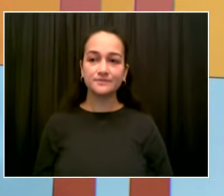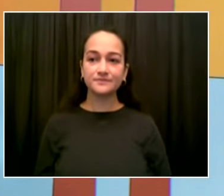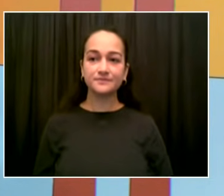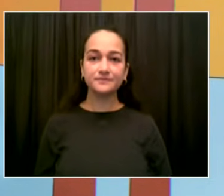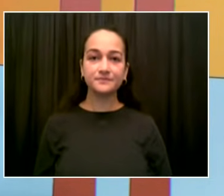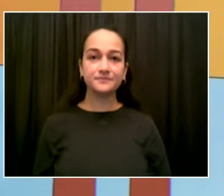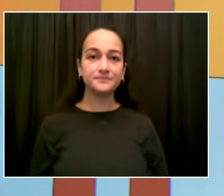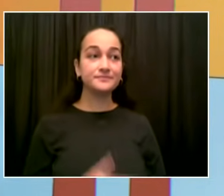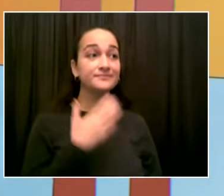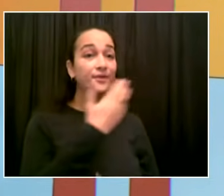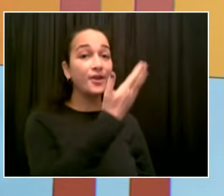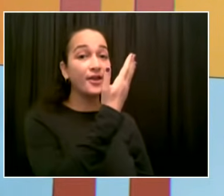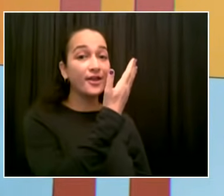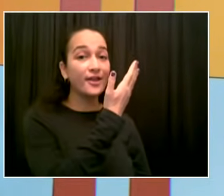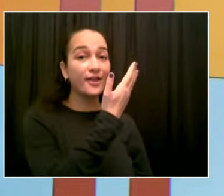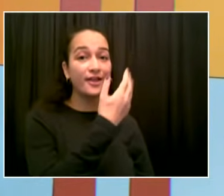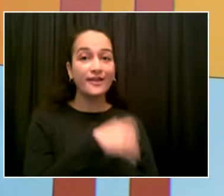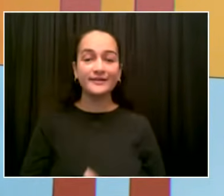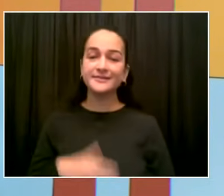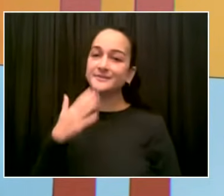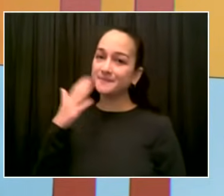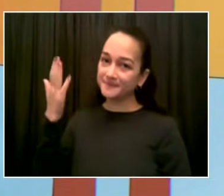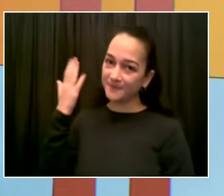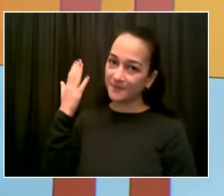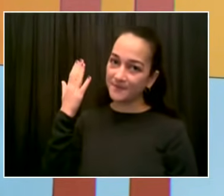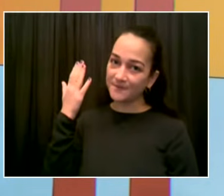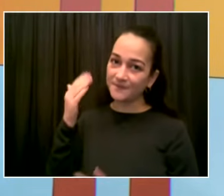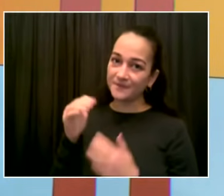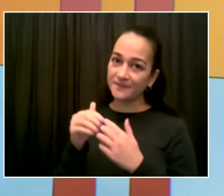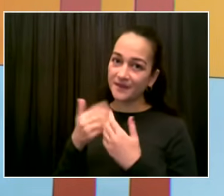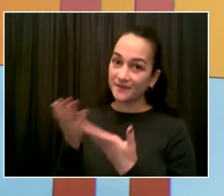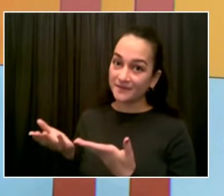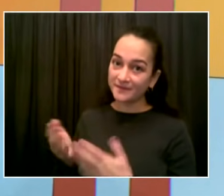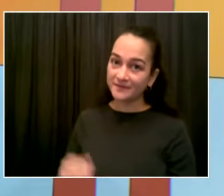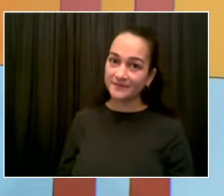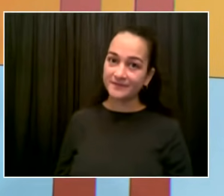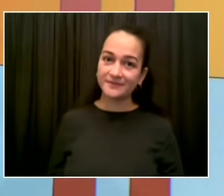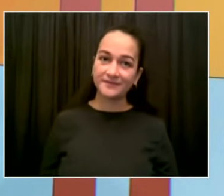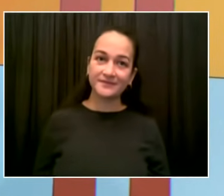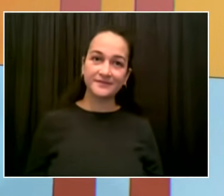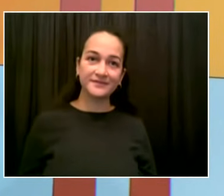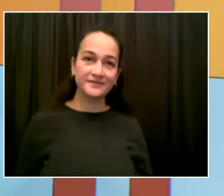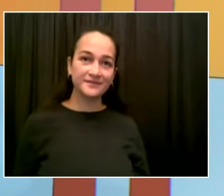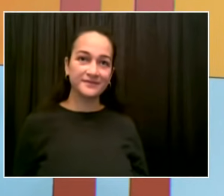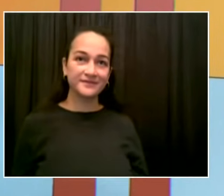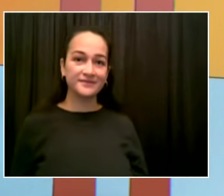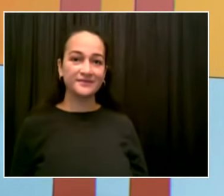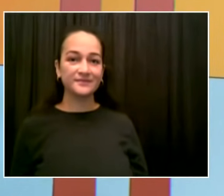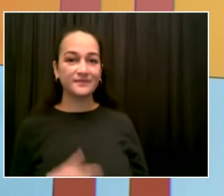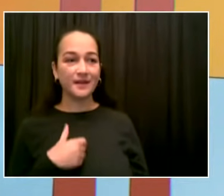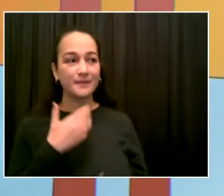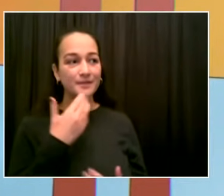ODGO MORNING, MR. MAYOR. GOOD MORNING, MICHEAL. HOW HAVE YOU BEEN? I'M GOOD, HOW ARE YOU? GOOD, GOOD, I'M IN QUEENS, SO